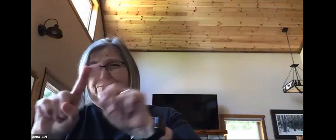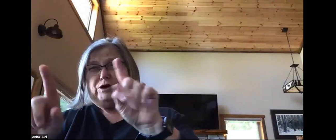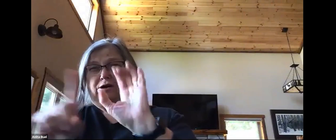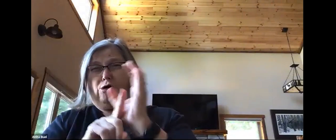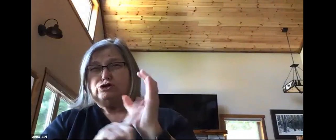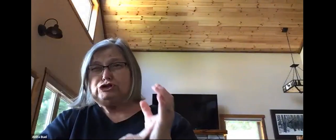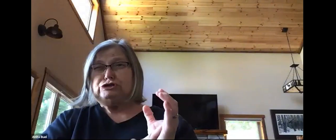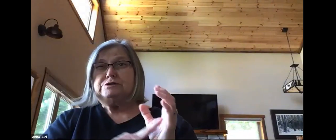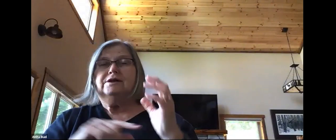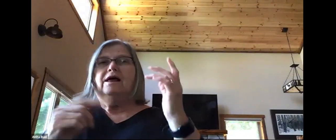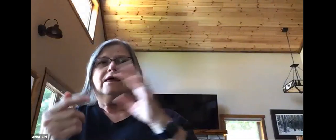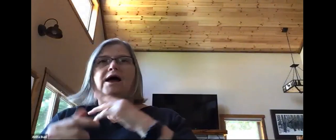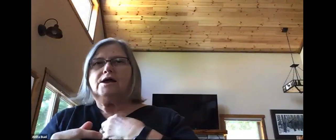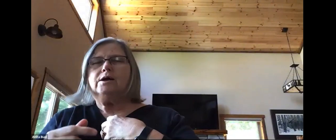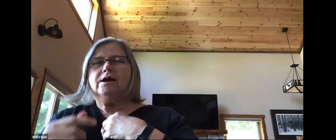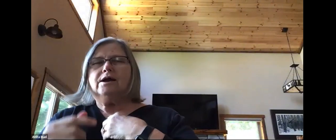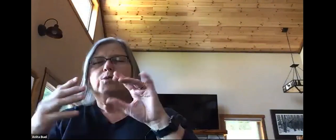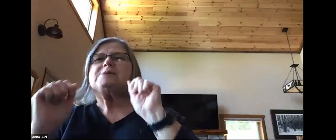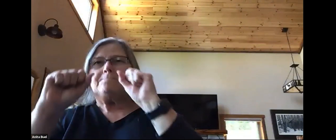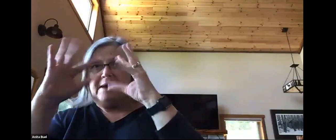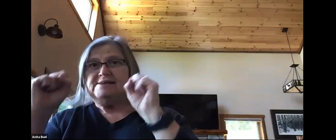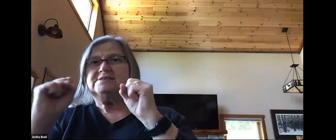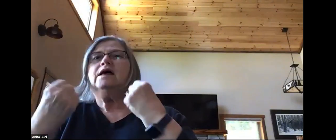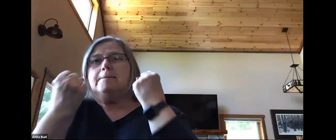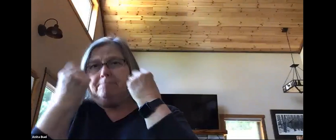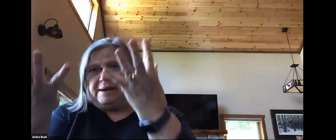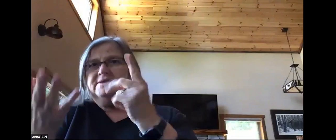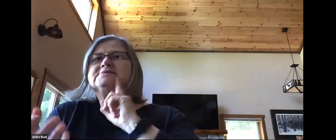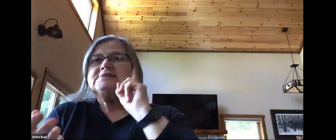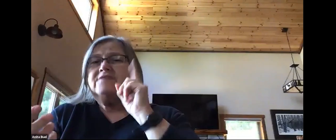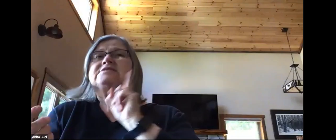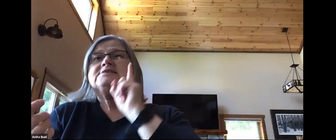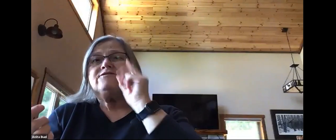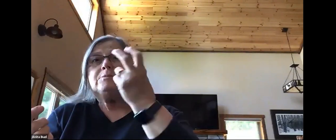with the voting process, and understanding that it was many different people and many different cultures and